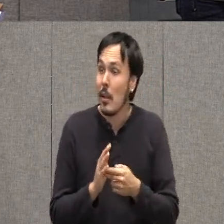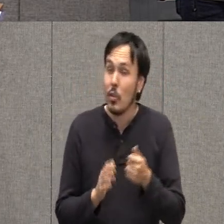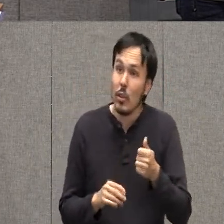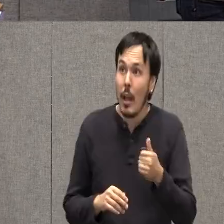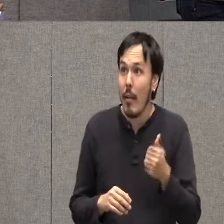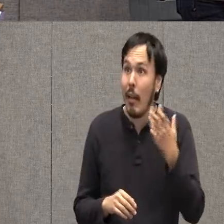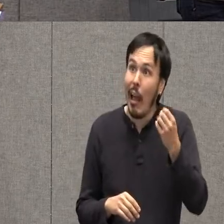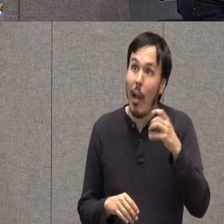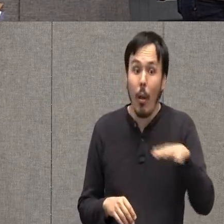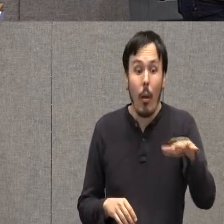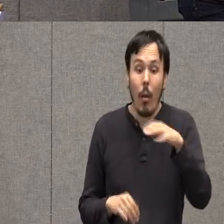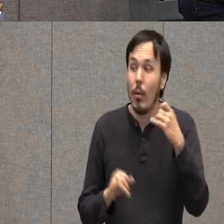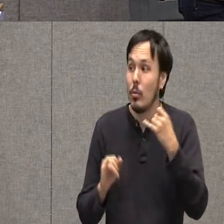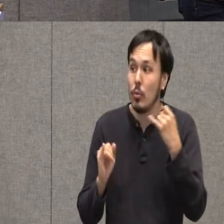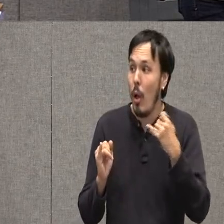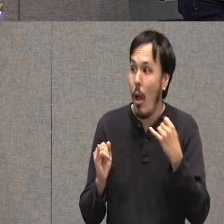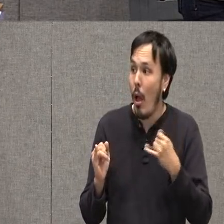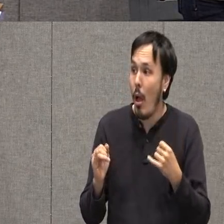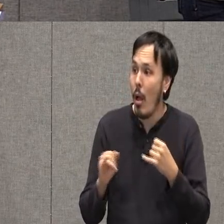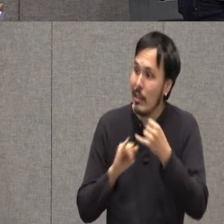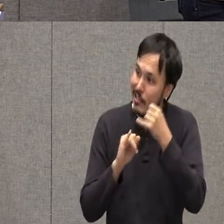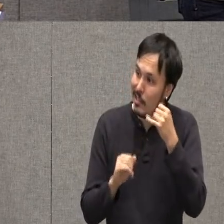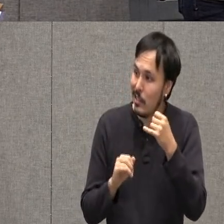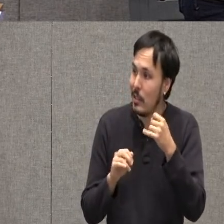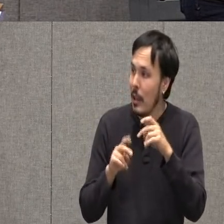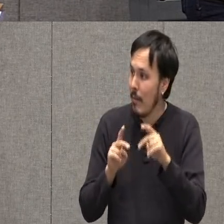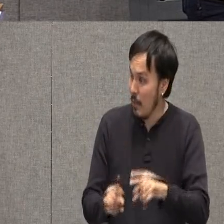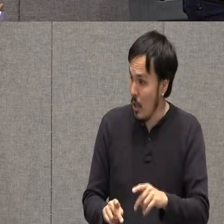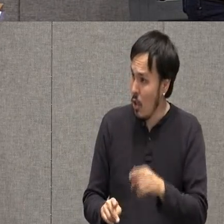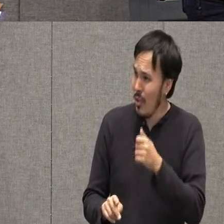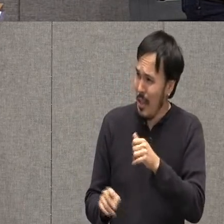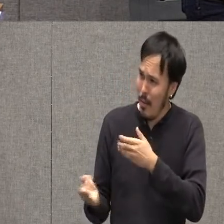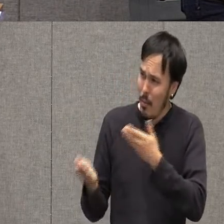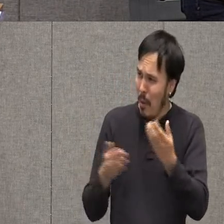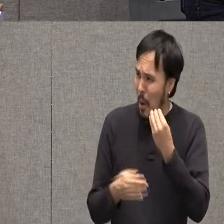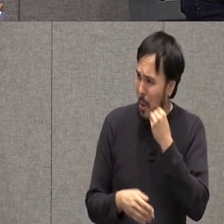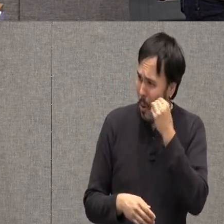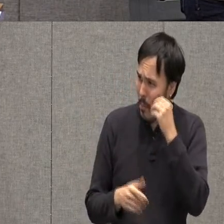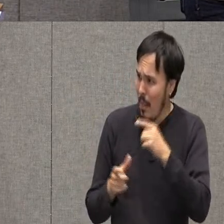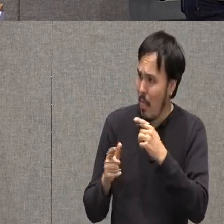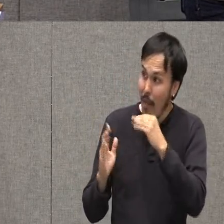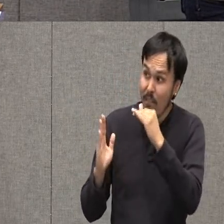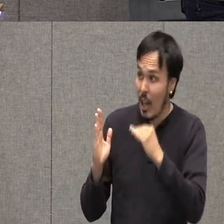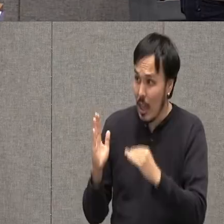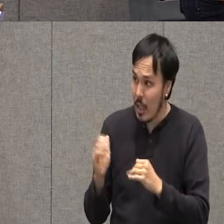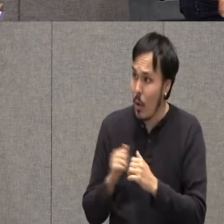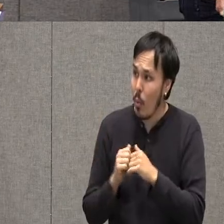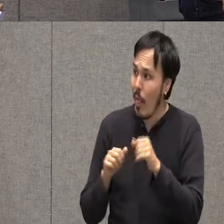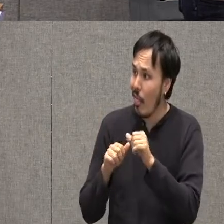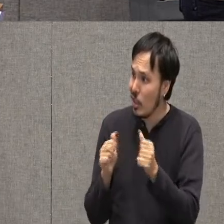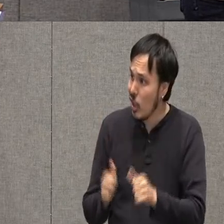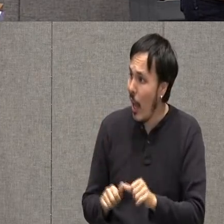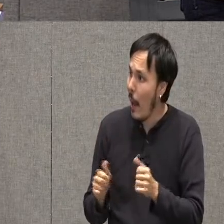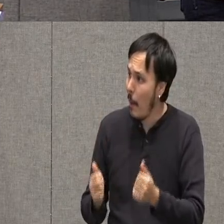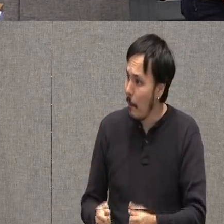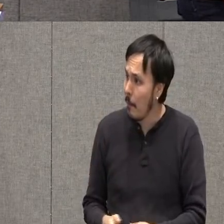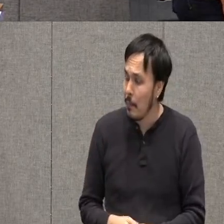all the stick figures and then what do you usually do? Do you take it home and then you fill it in with the ovals and the things like that? That's a really good question, yes.